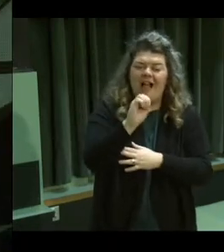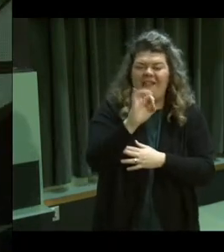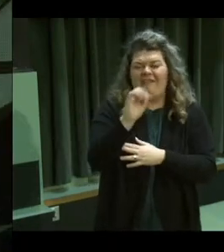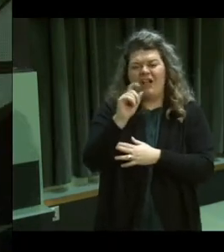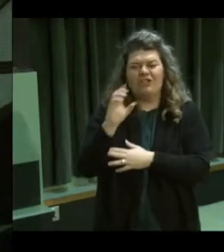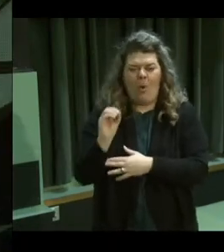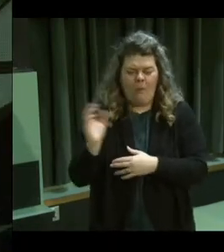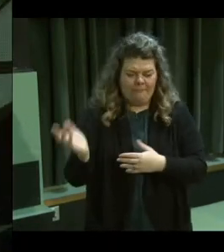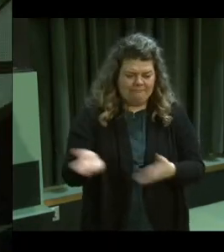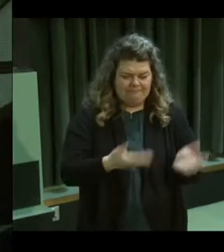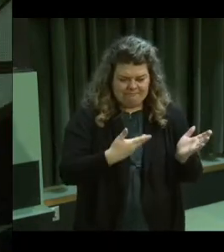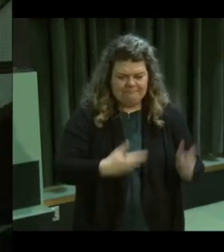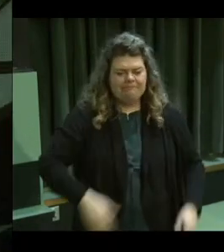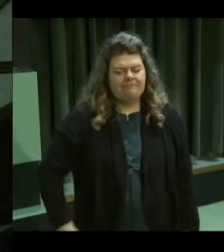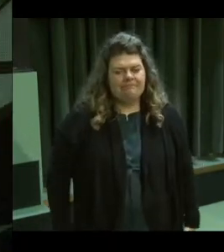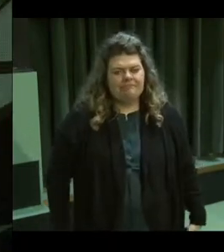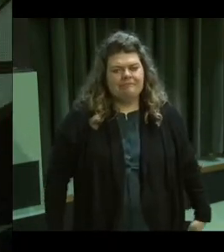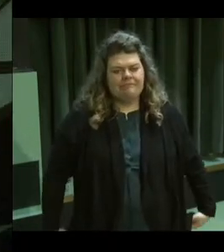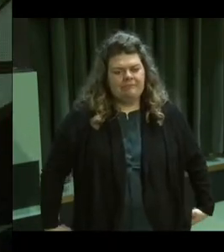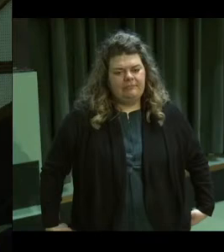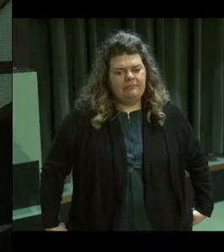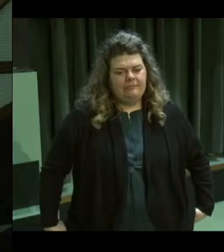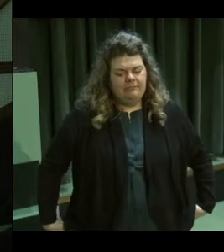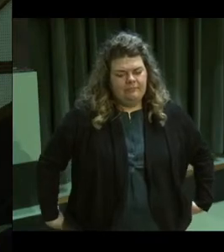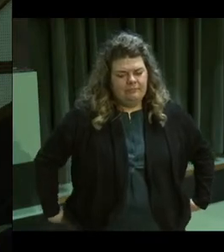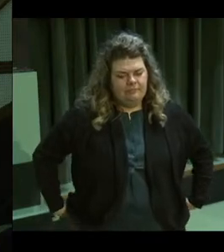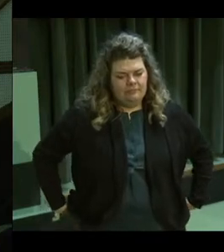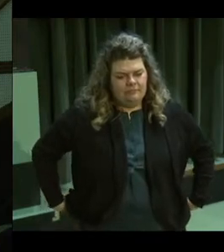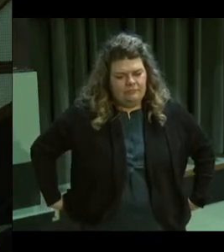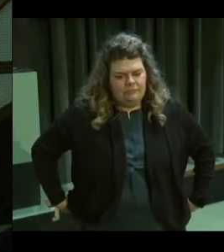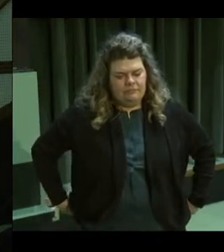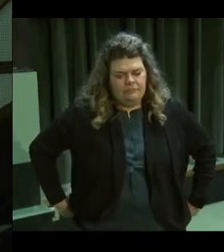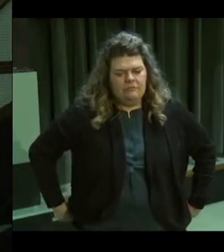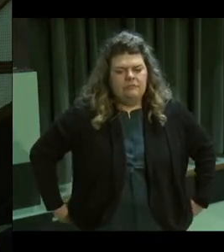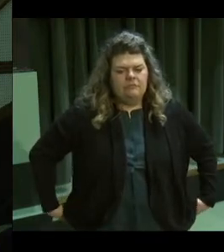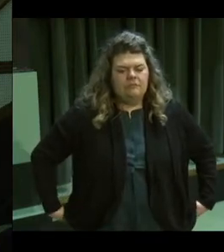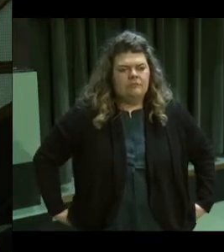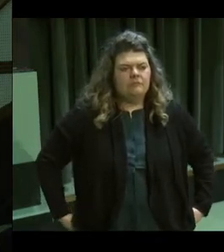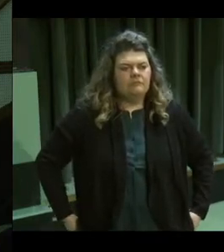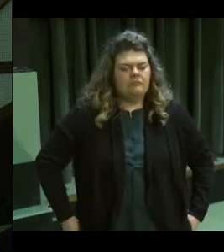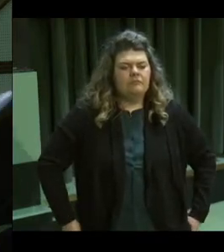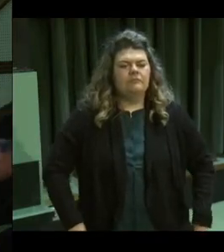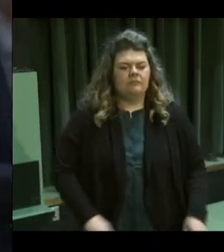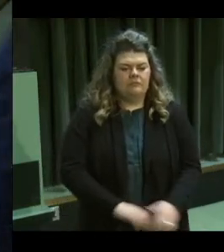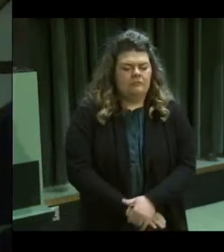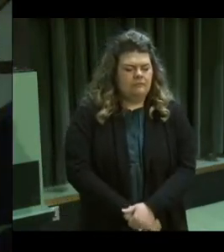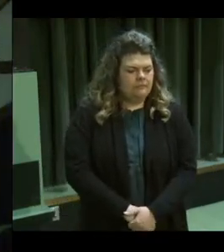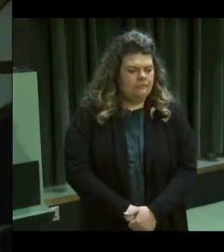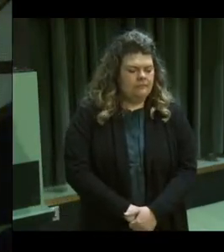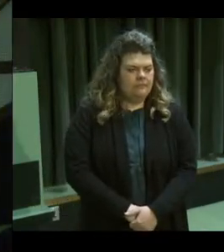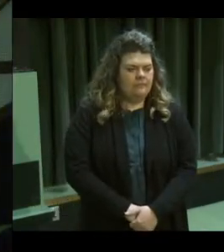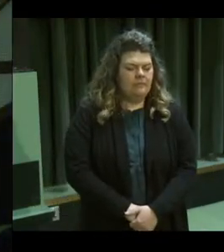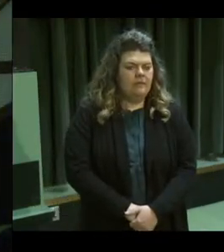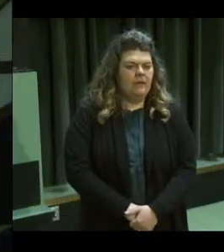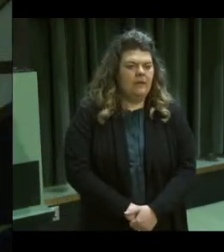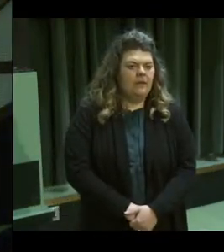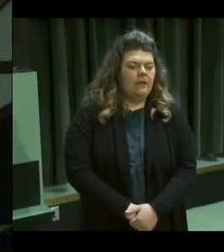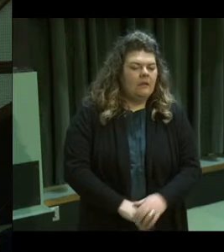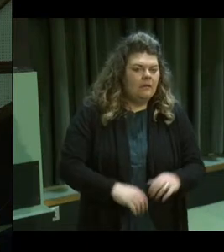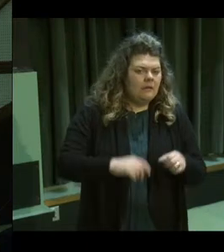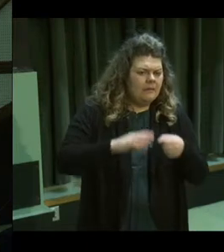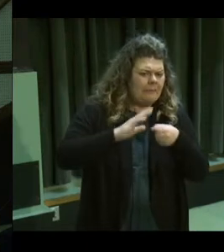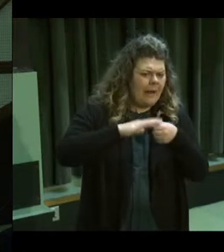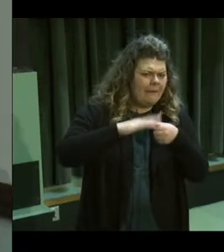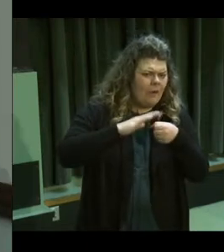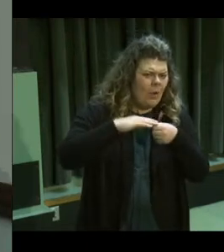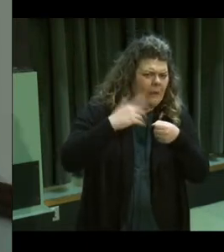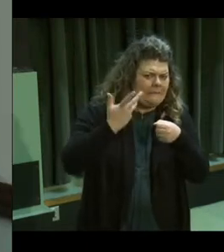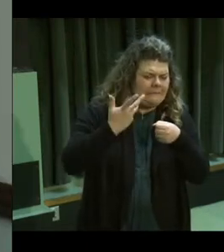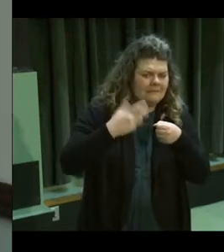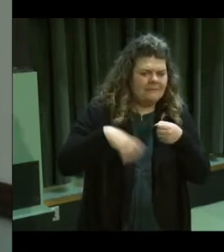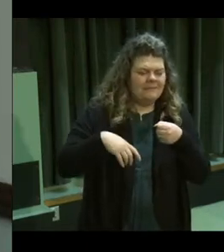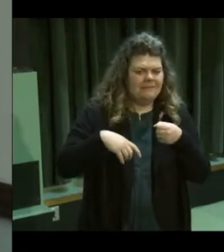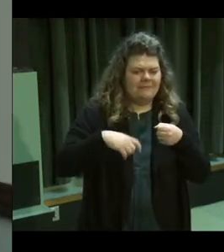Thank you.